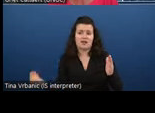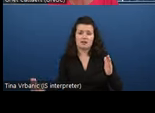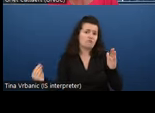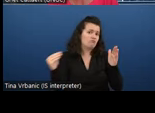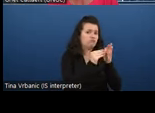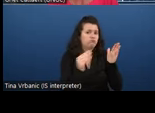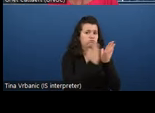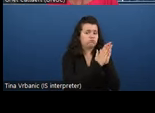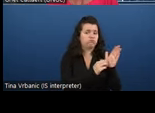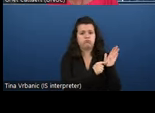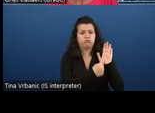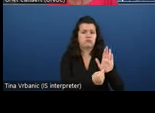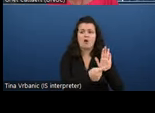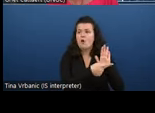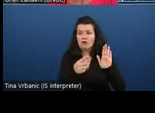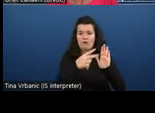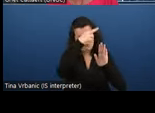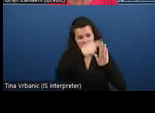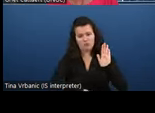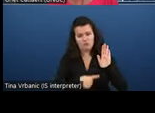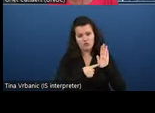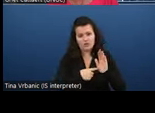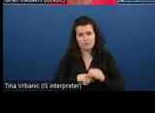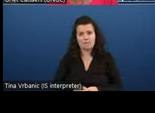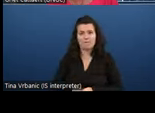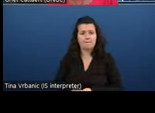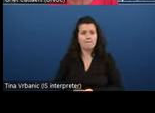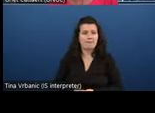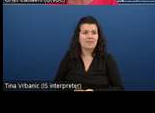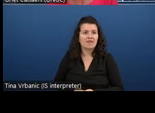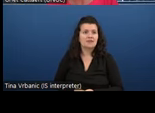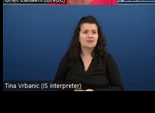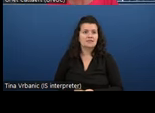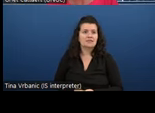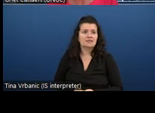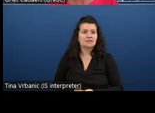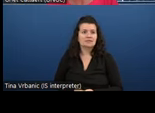15:56:39 So I have a slide here but I said it's really to drive impact, it's to scale,